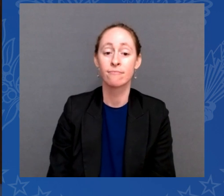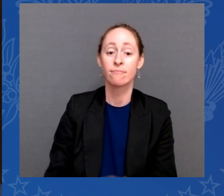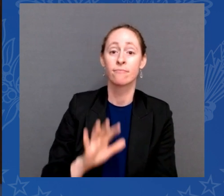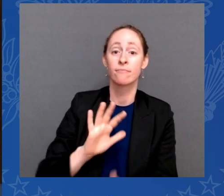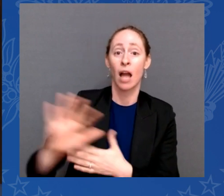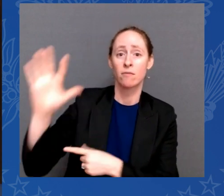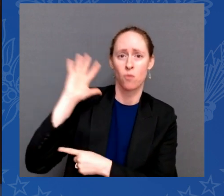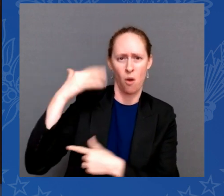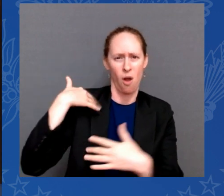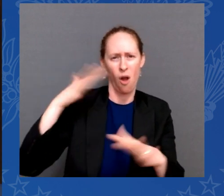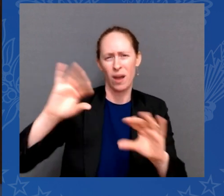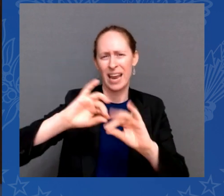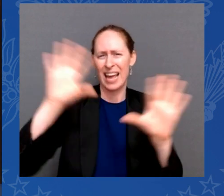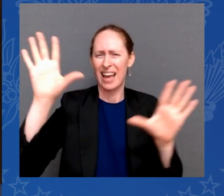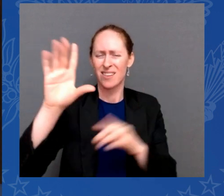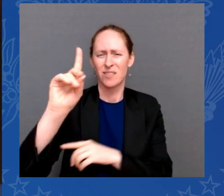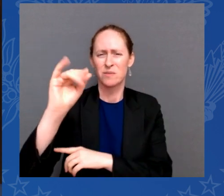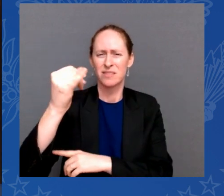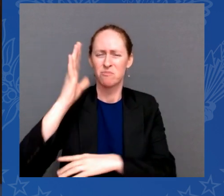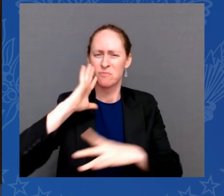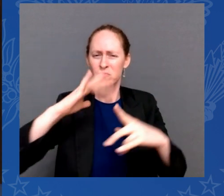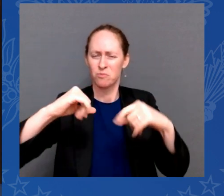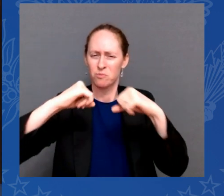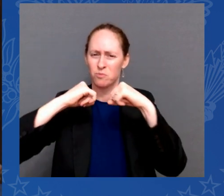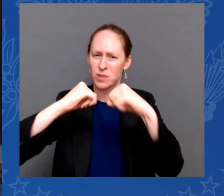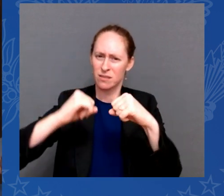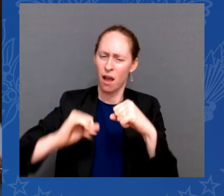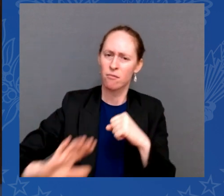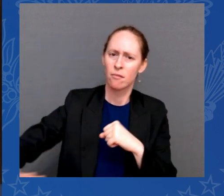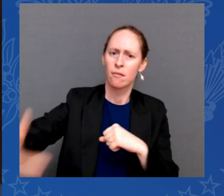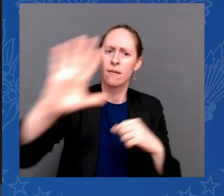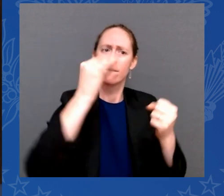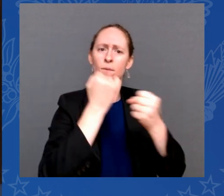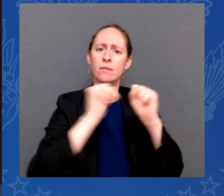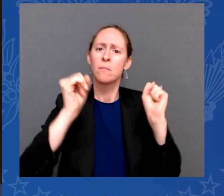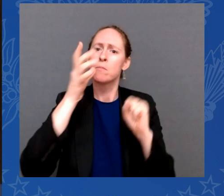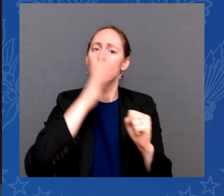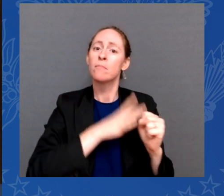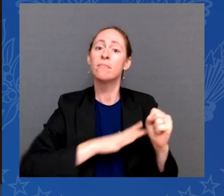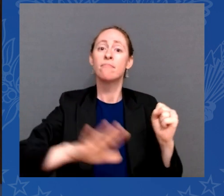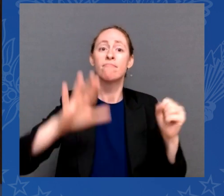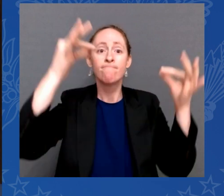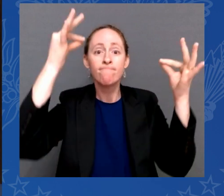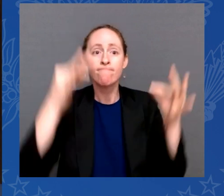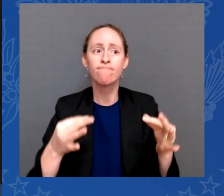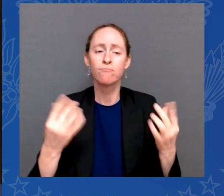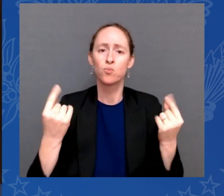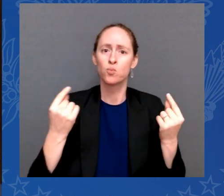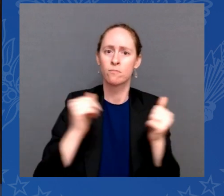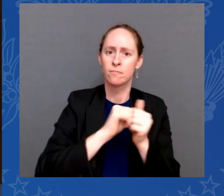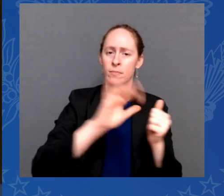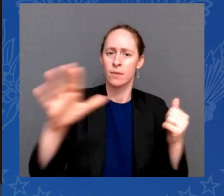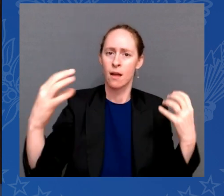and that we would not waiver from our founding responsibility to protect the civil rights of all Americans.